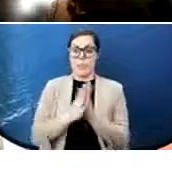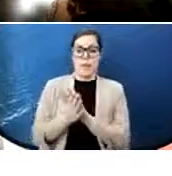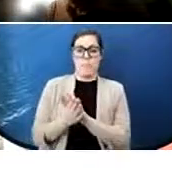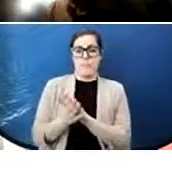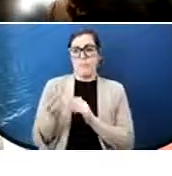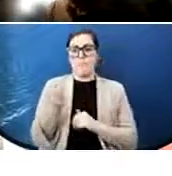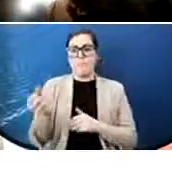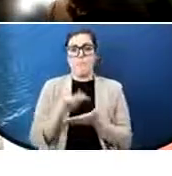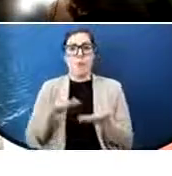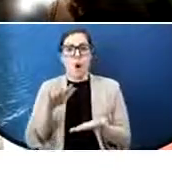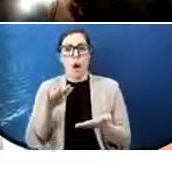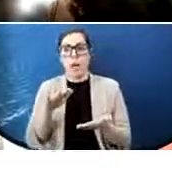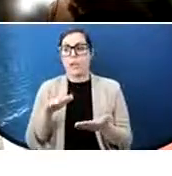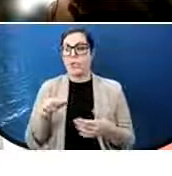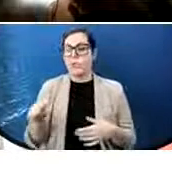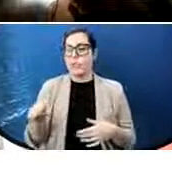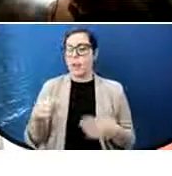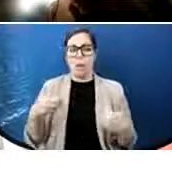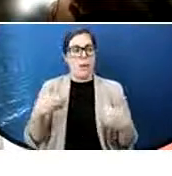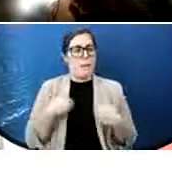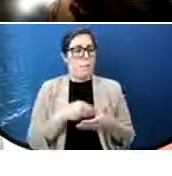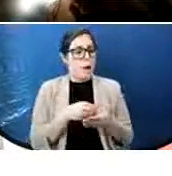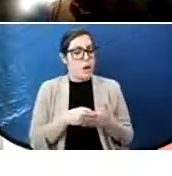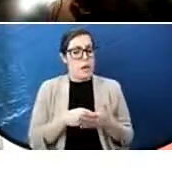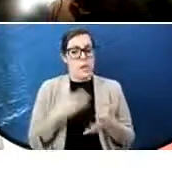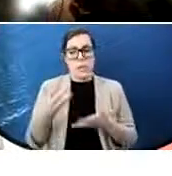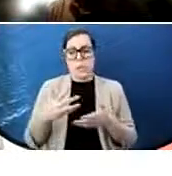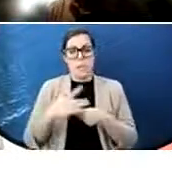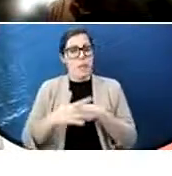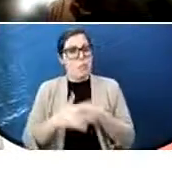maybe the means to do it, they're starting to do some research, maybe reading on websites